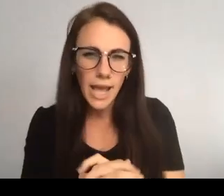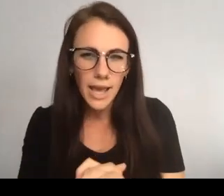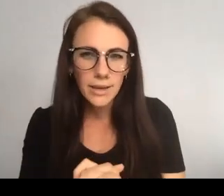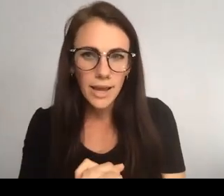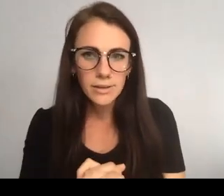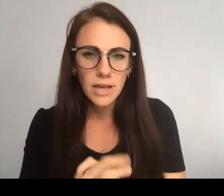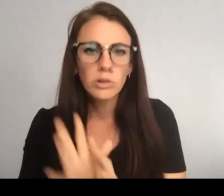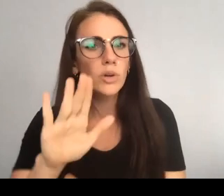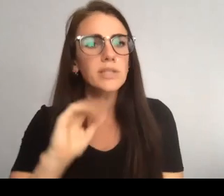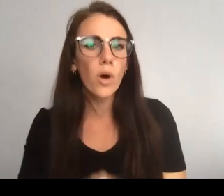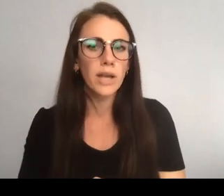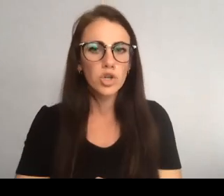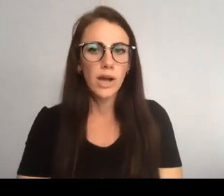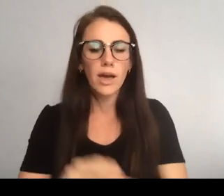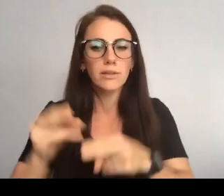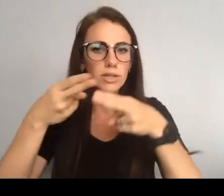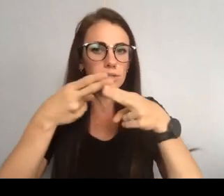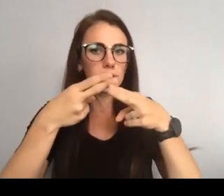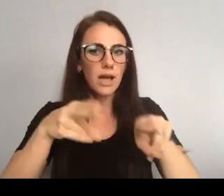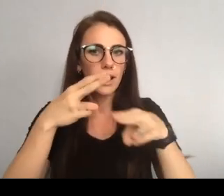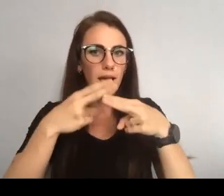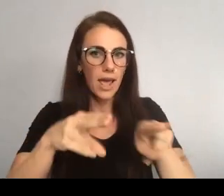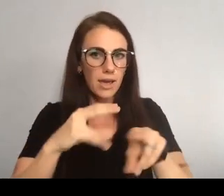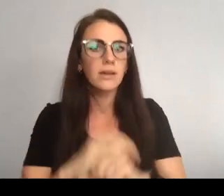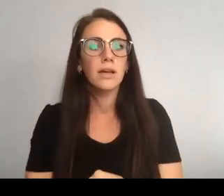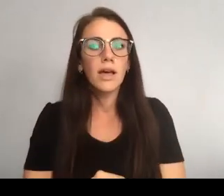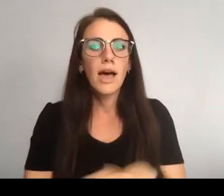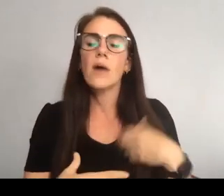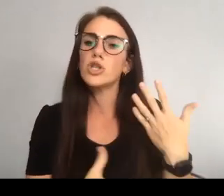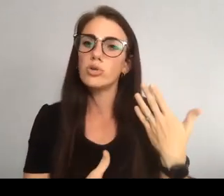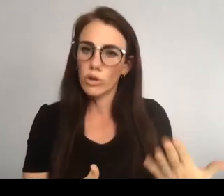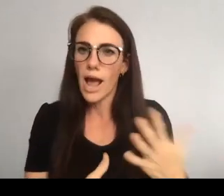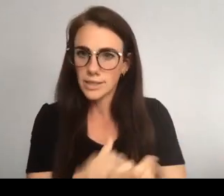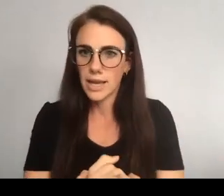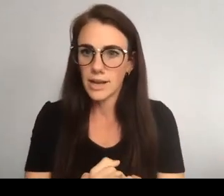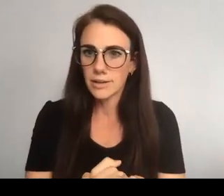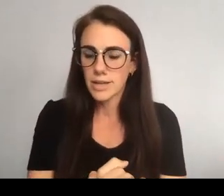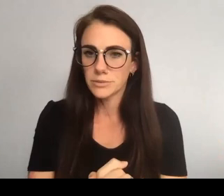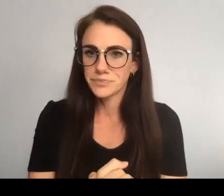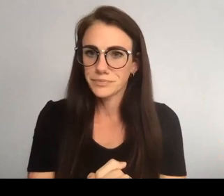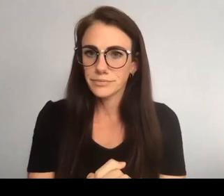in ASL, you guys go ahead and try that so this is a sign EGG, How would you crack an egg in ASL?